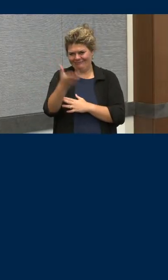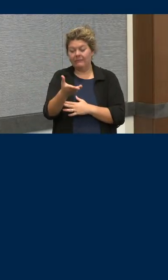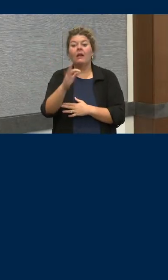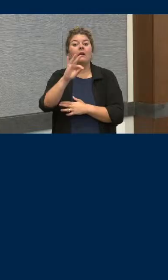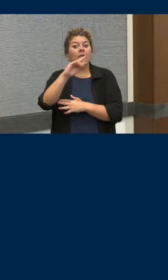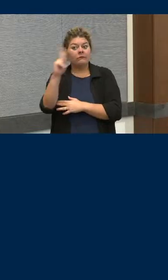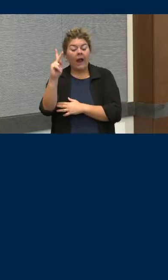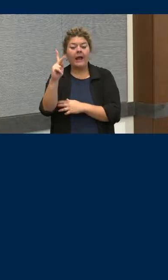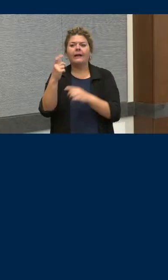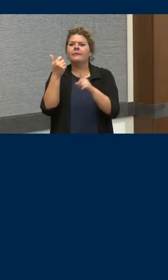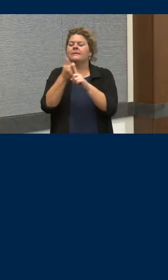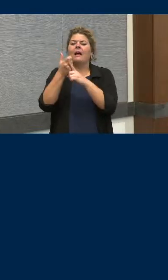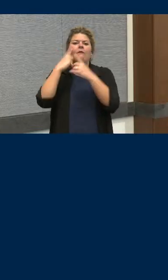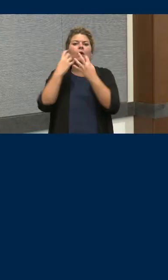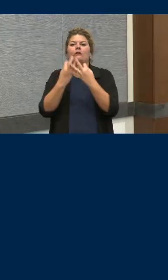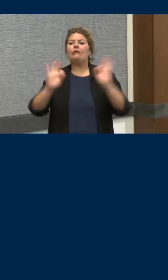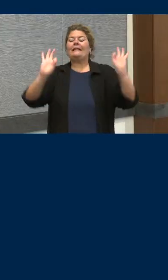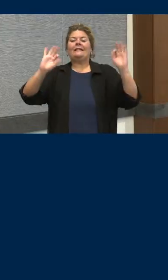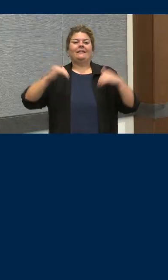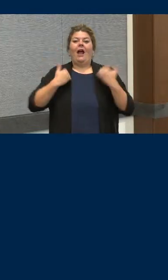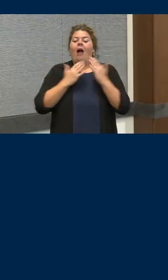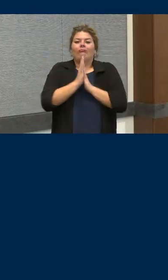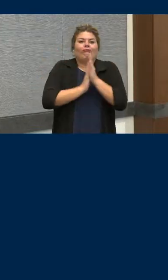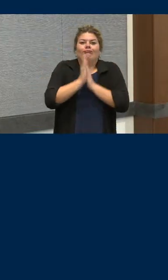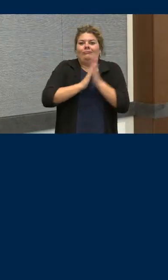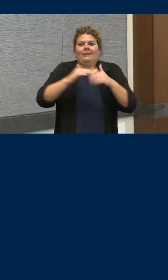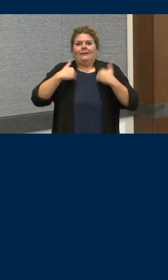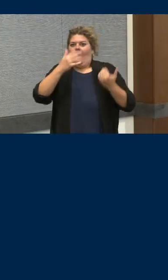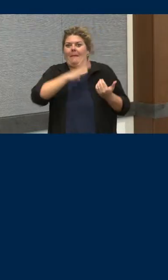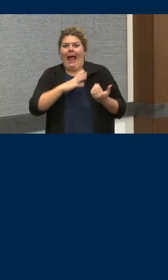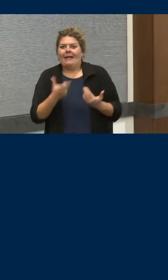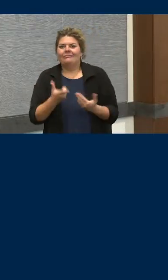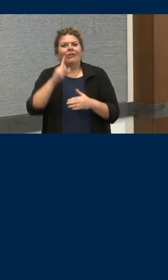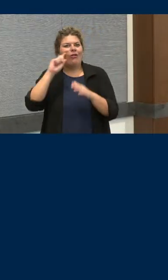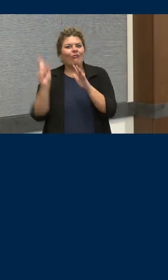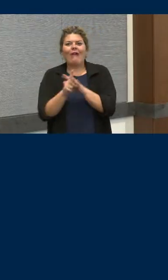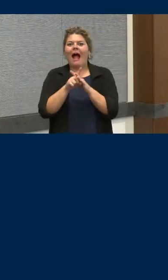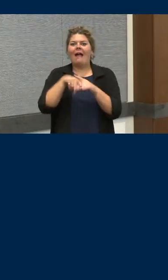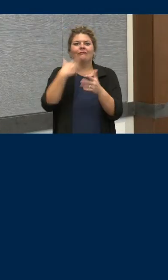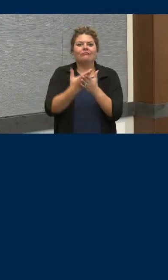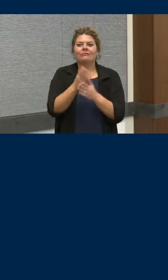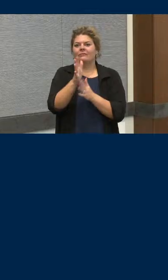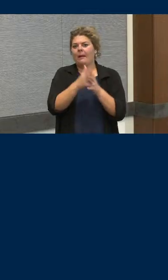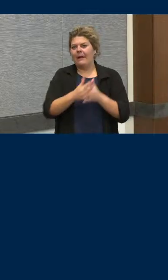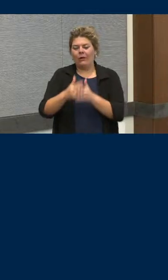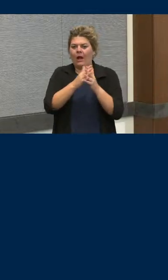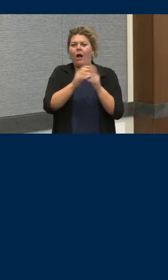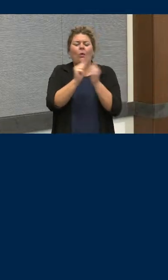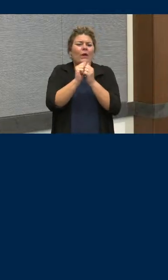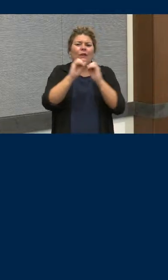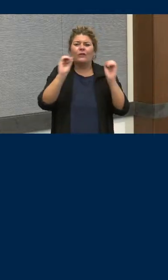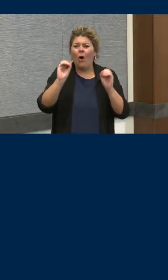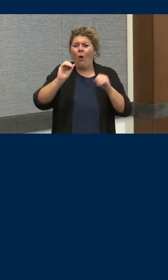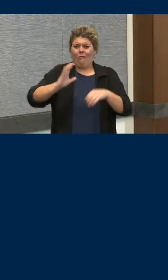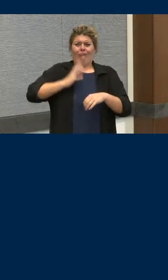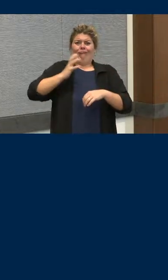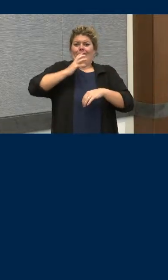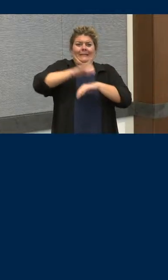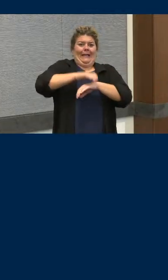ambitious young man. He arrived in the United States without Command of idiomatic English and